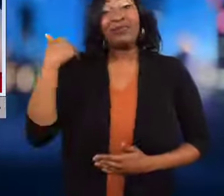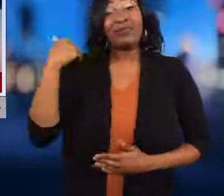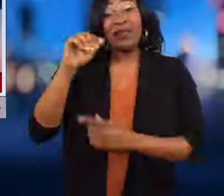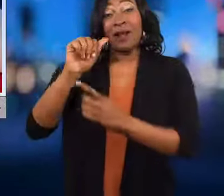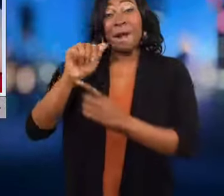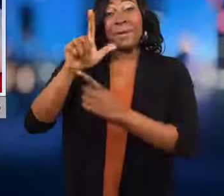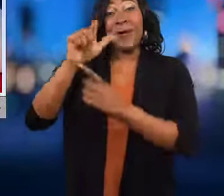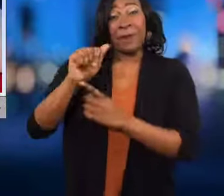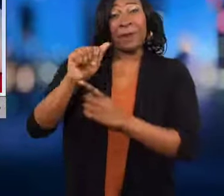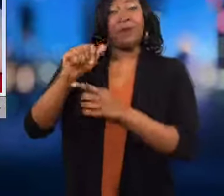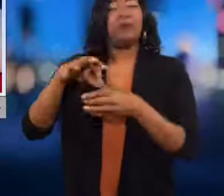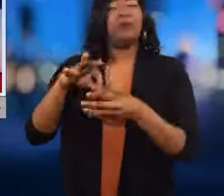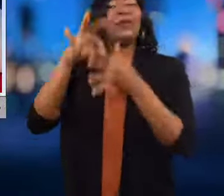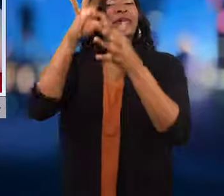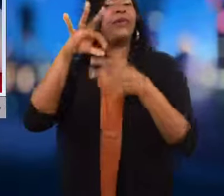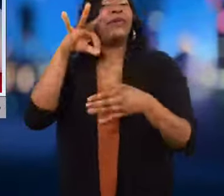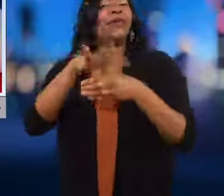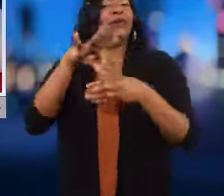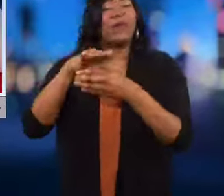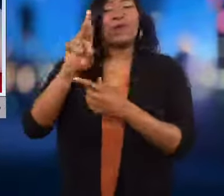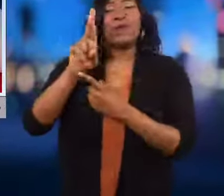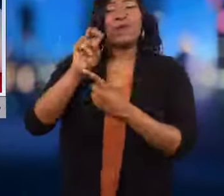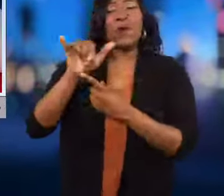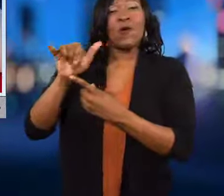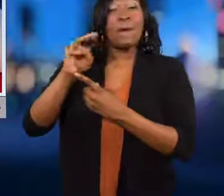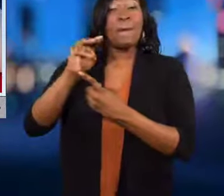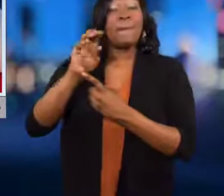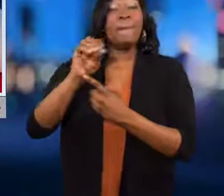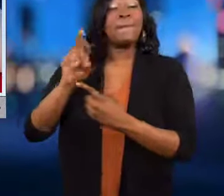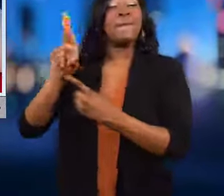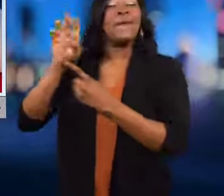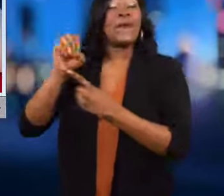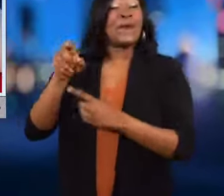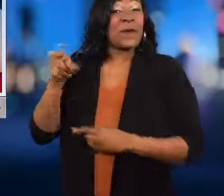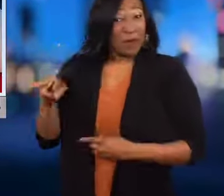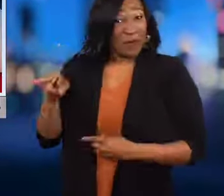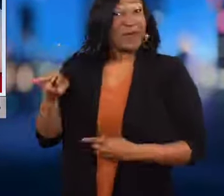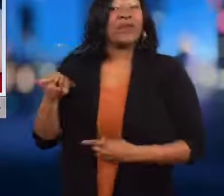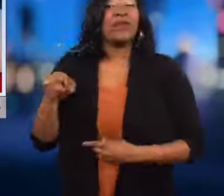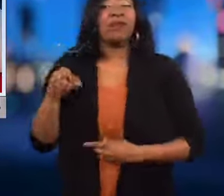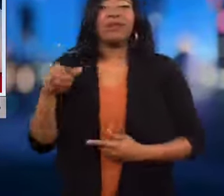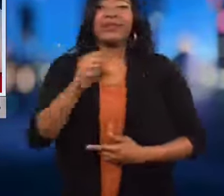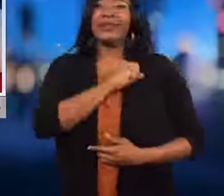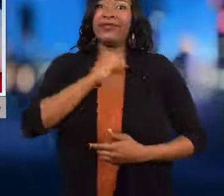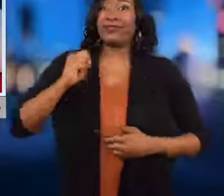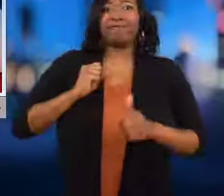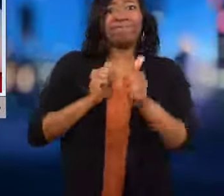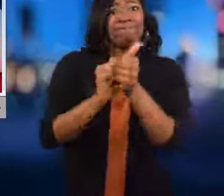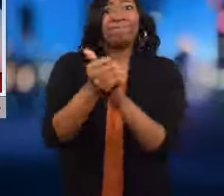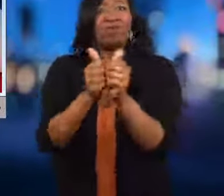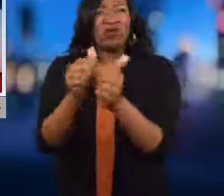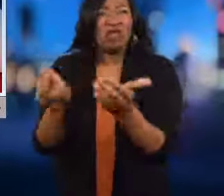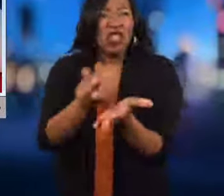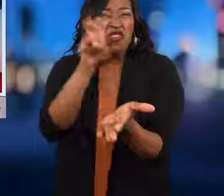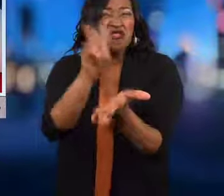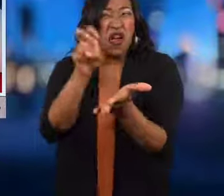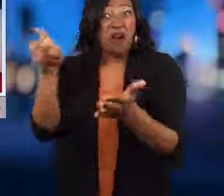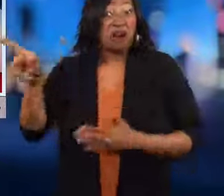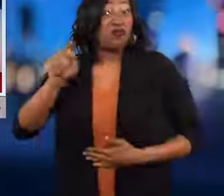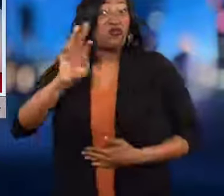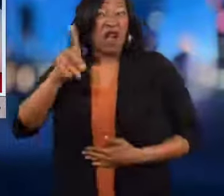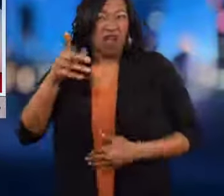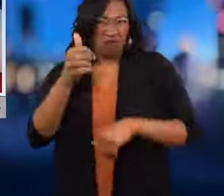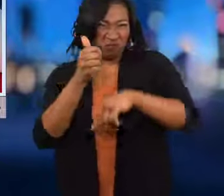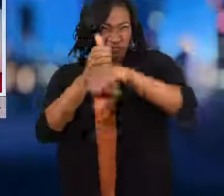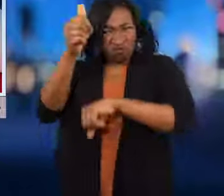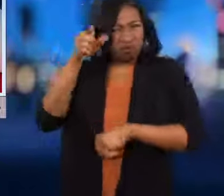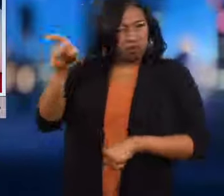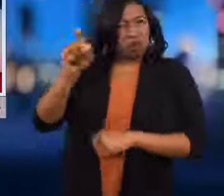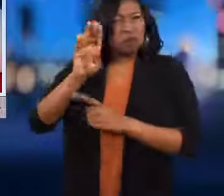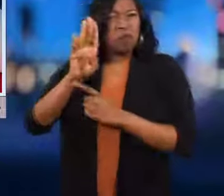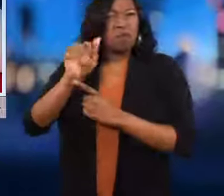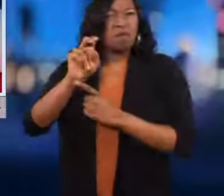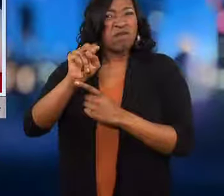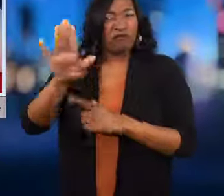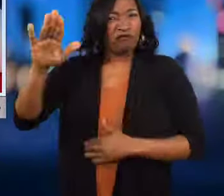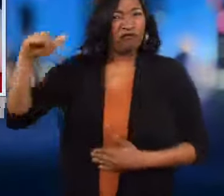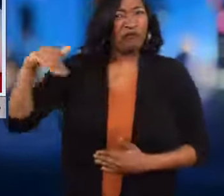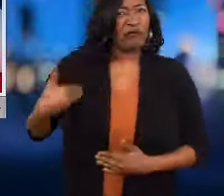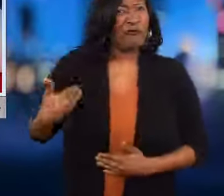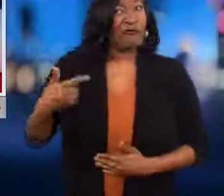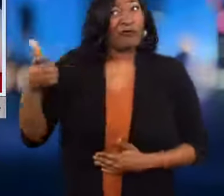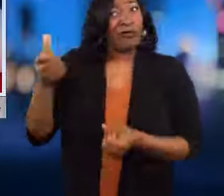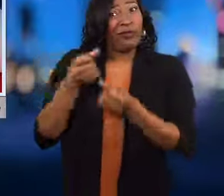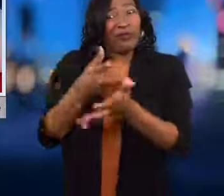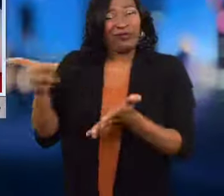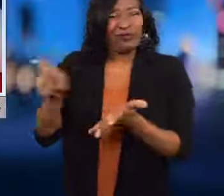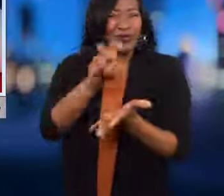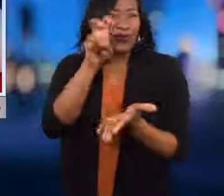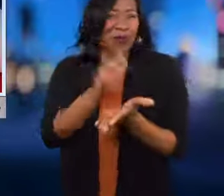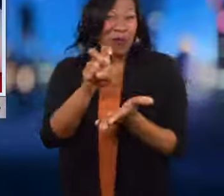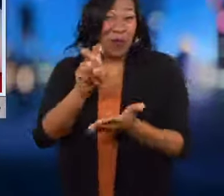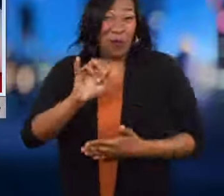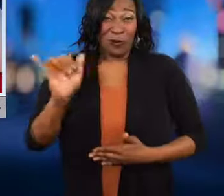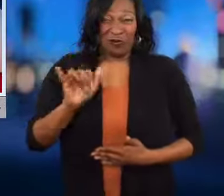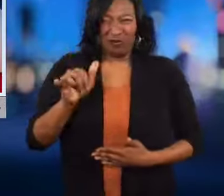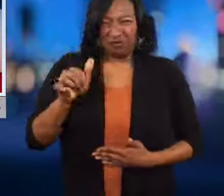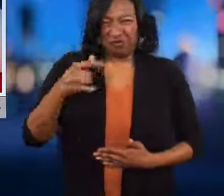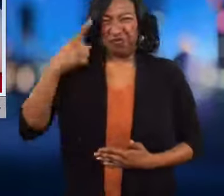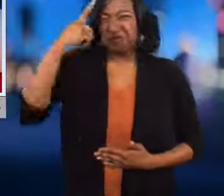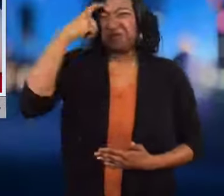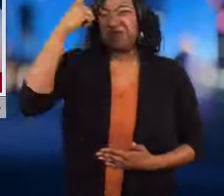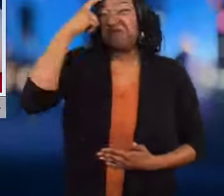He also blamed Bannon for the defeat of Alabama GOP Senate candidate Roy Moore and accused